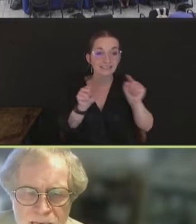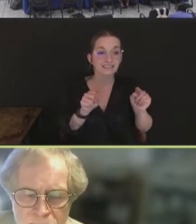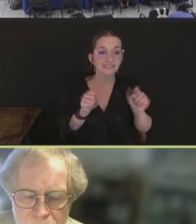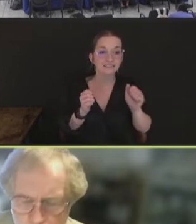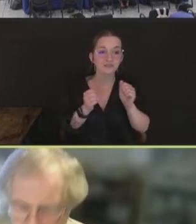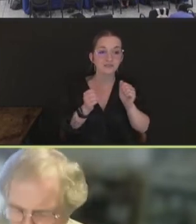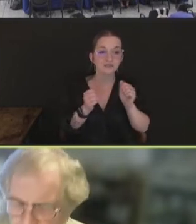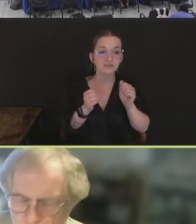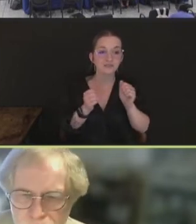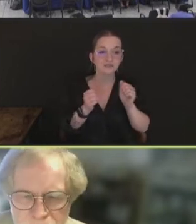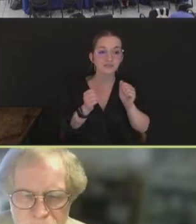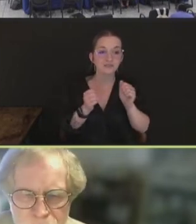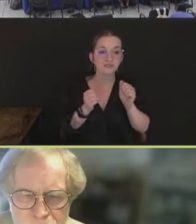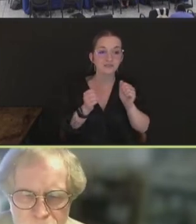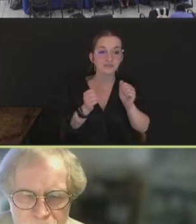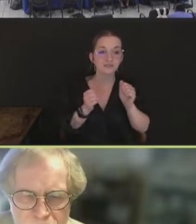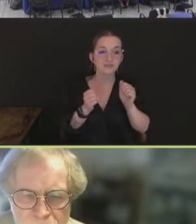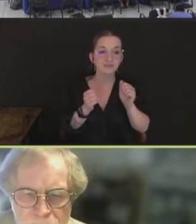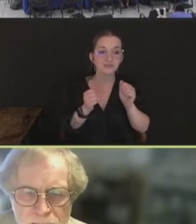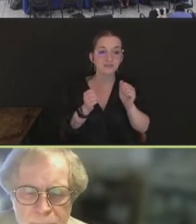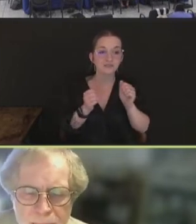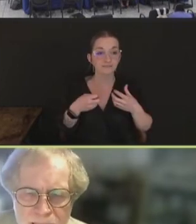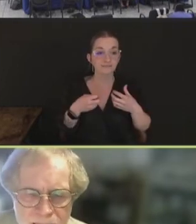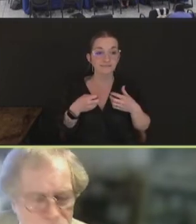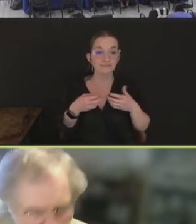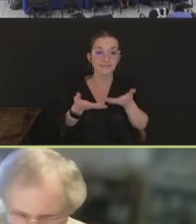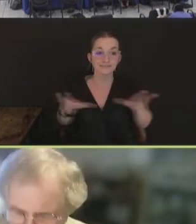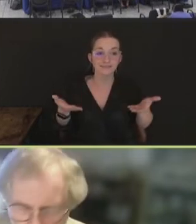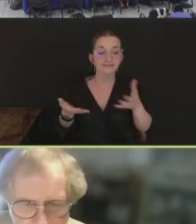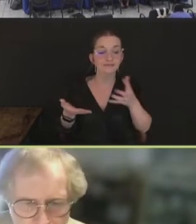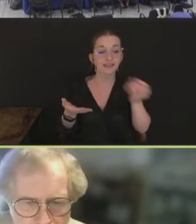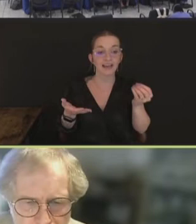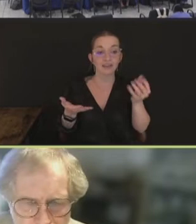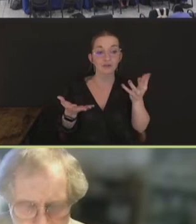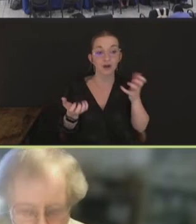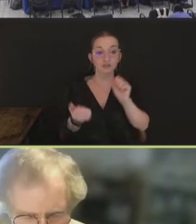And what we have to address is security. And it's been a chronic problem.